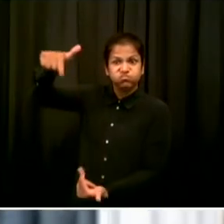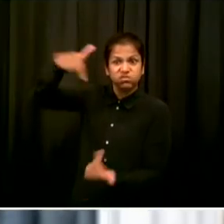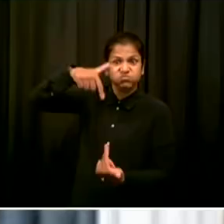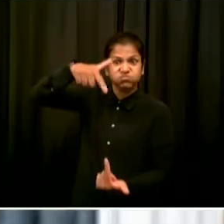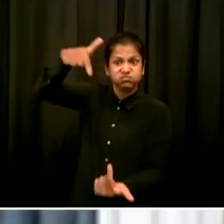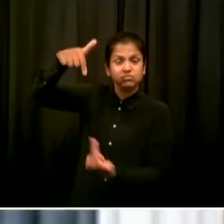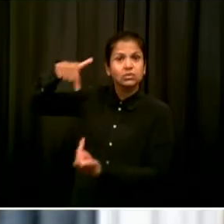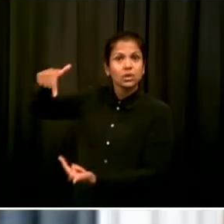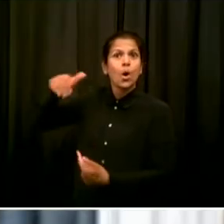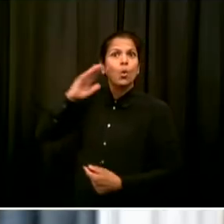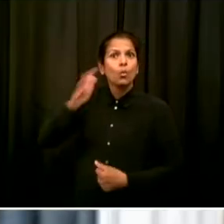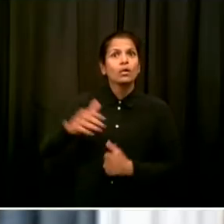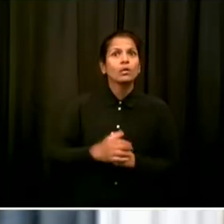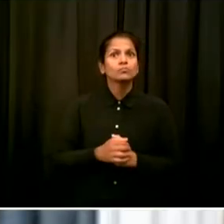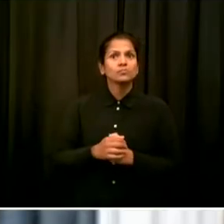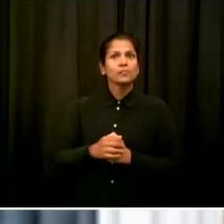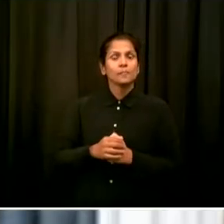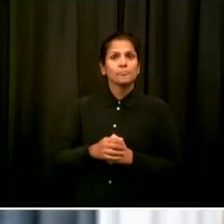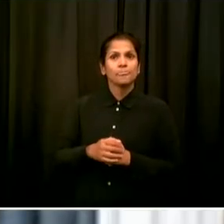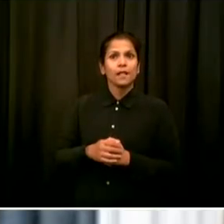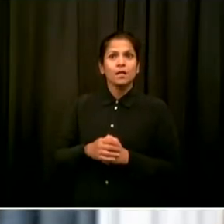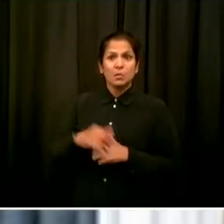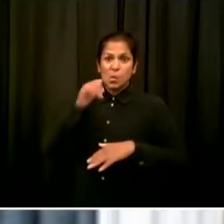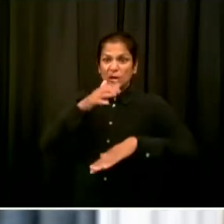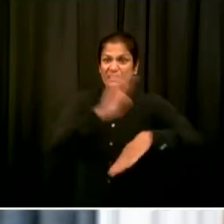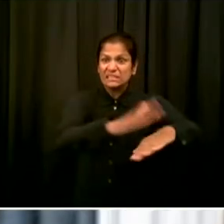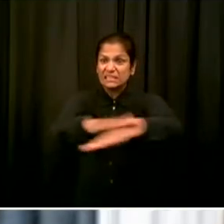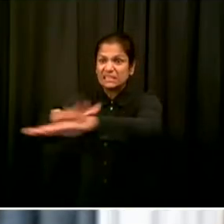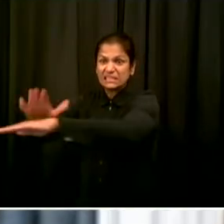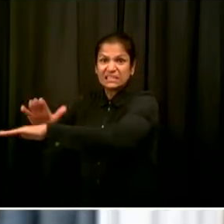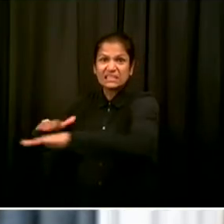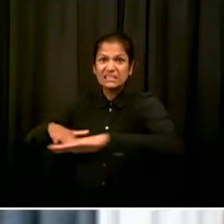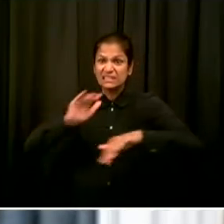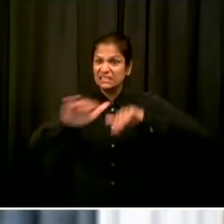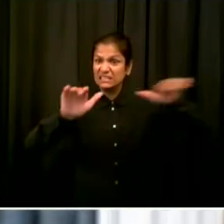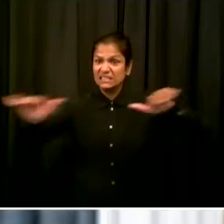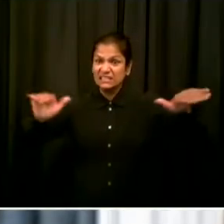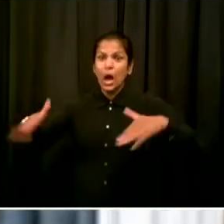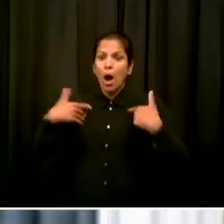BETWEEN NNOW AD 4:00 P.M. WE HAVE SEEN SEVERAL TORNADOES IN THE